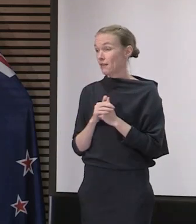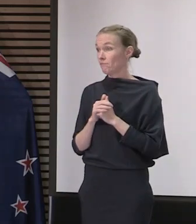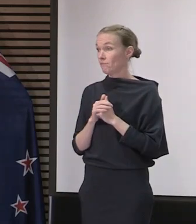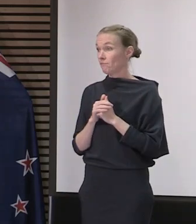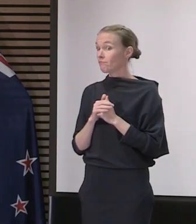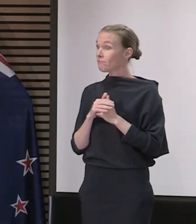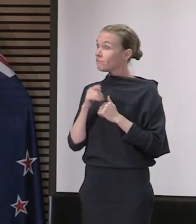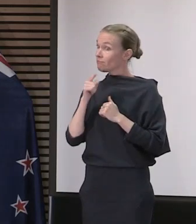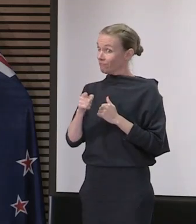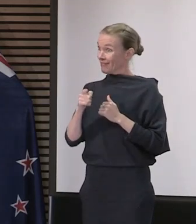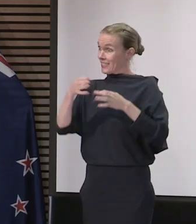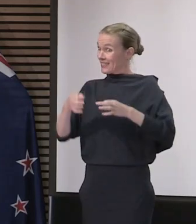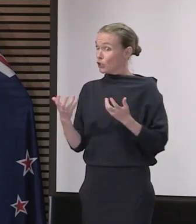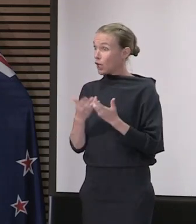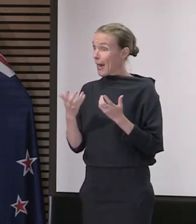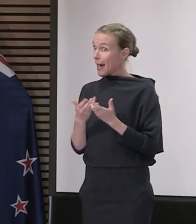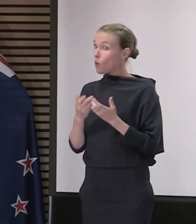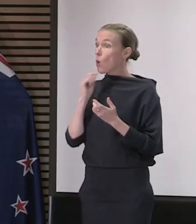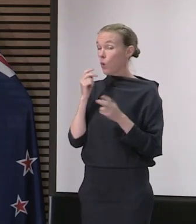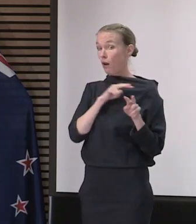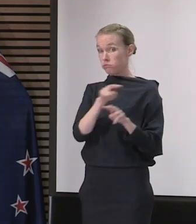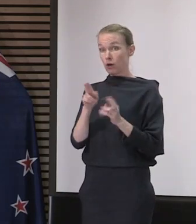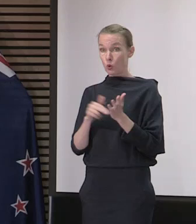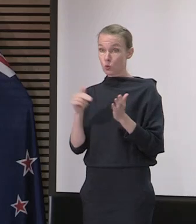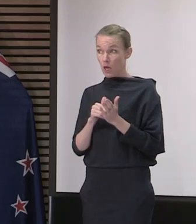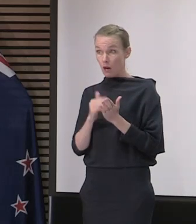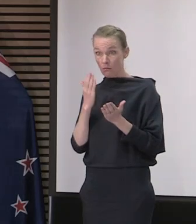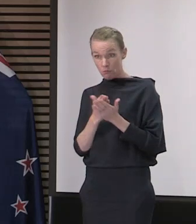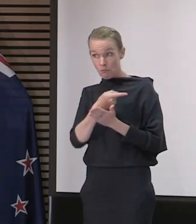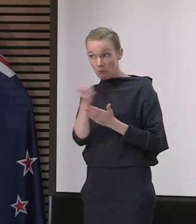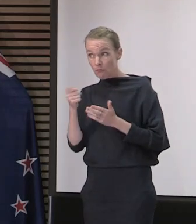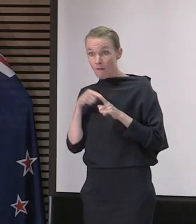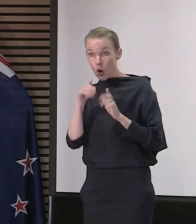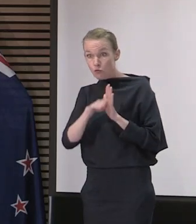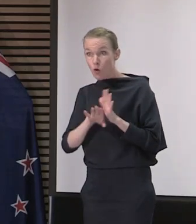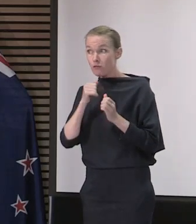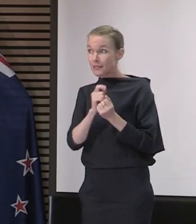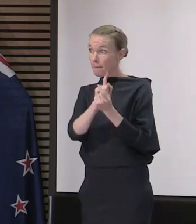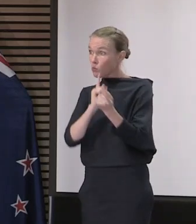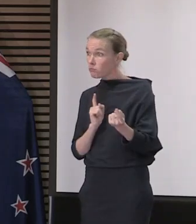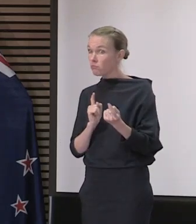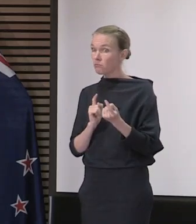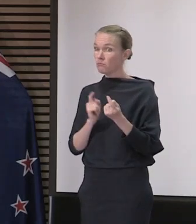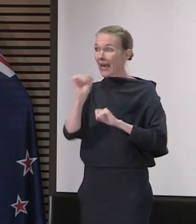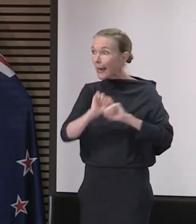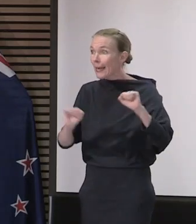is not just the number of cases or pattern, but the level to which people are seriously taking, taking